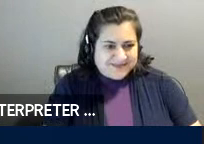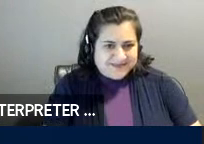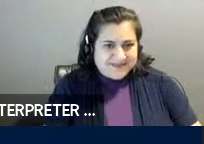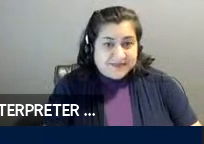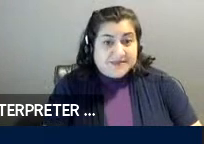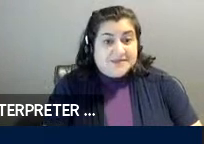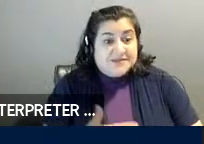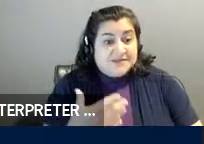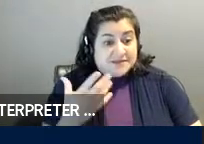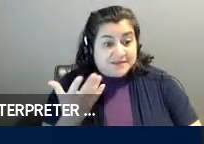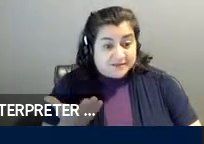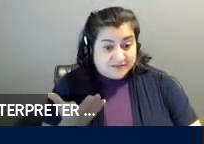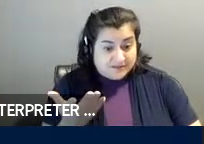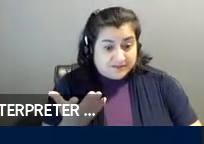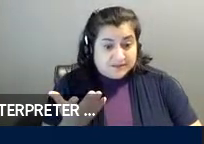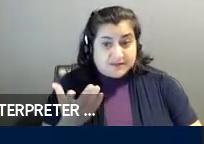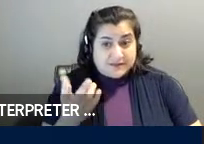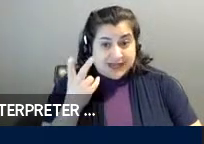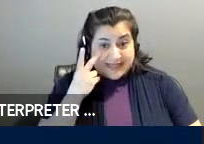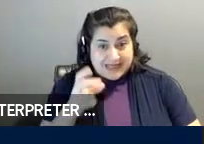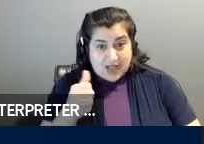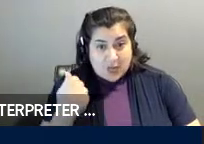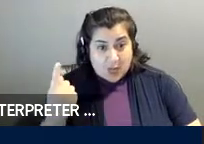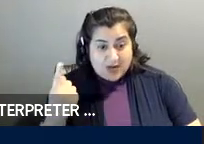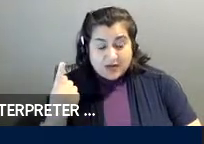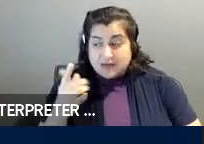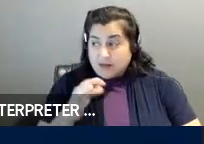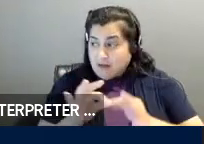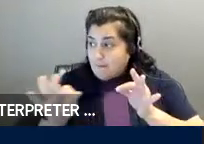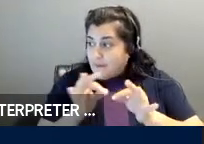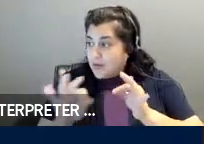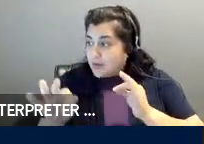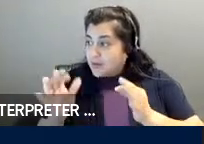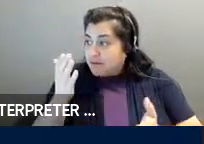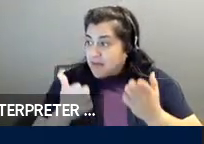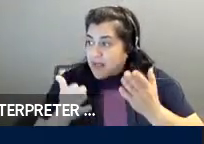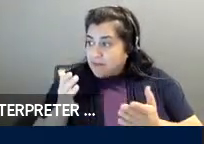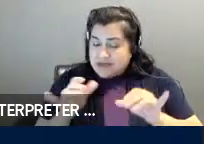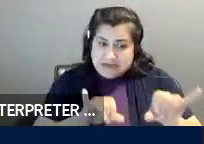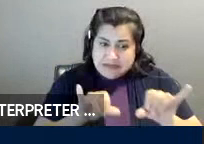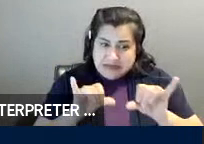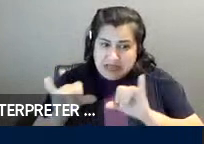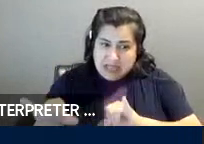So I see another one here, and this must be under the same thing, Dr. D'Souza, if you're